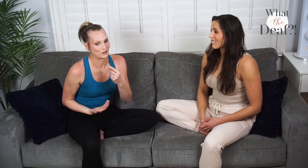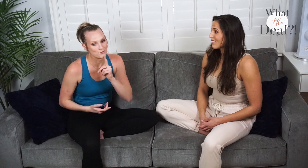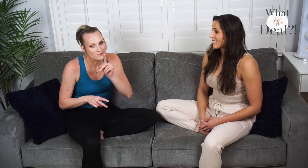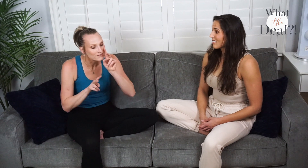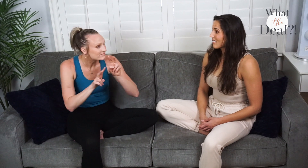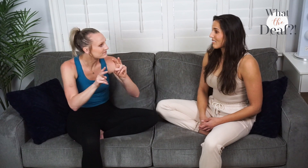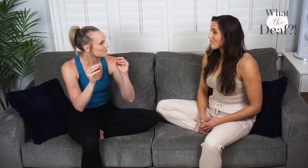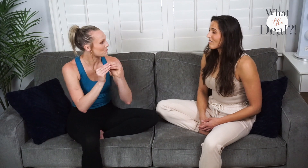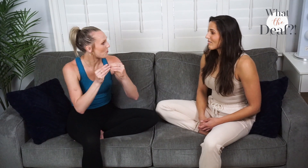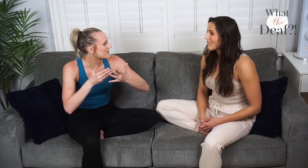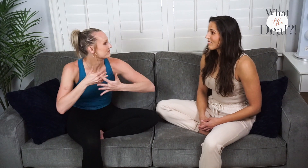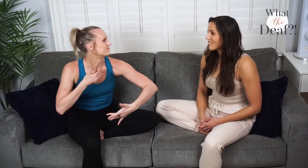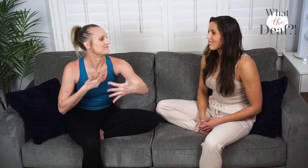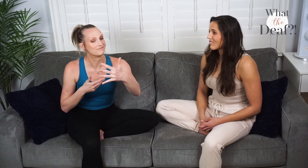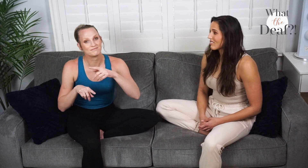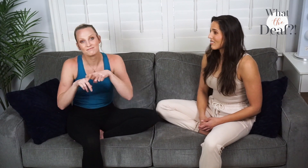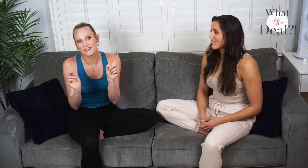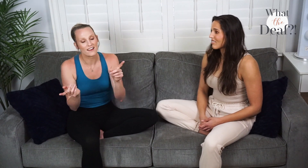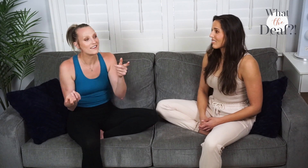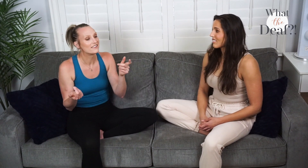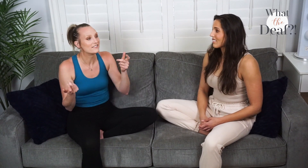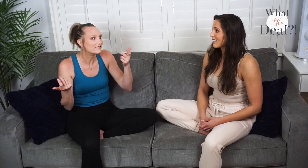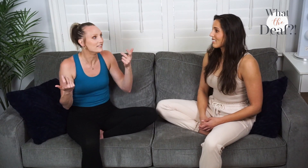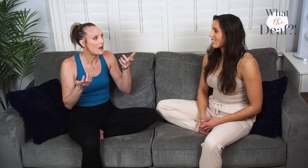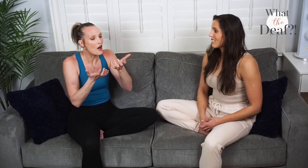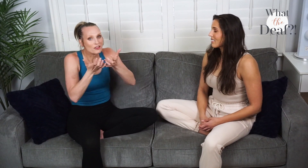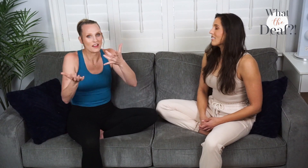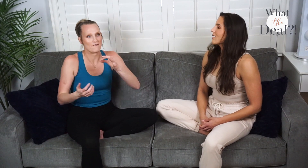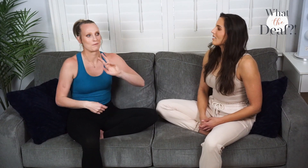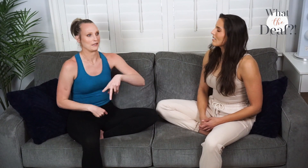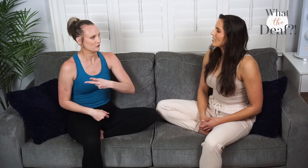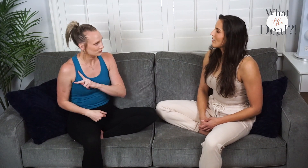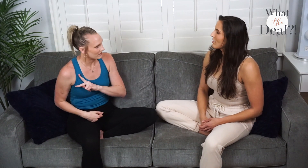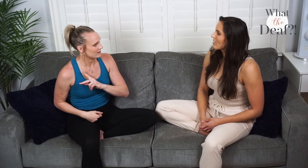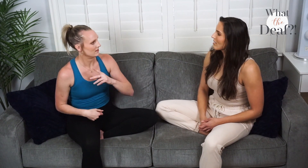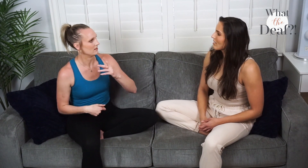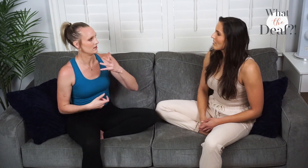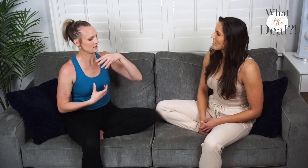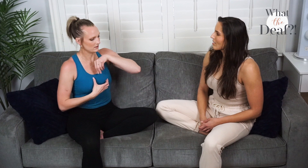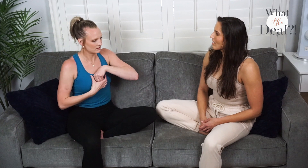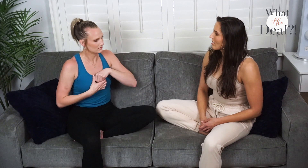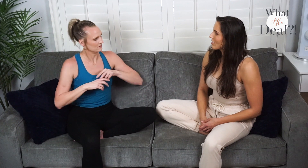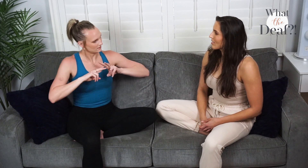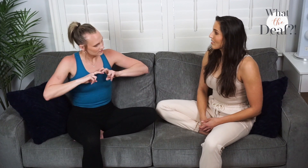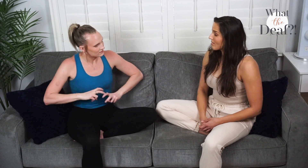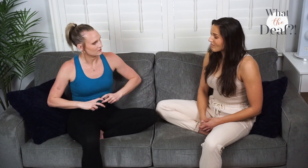and I really do look forward to more in the future. But yeah, it’s been a lot of personal growth